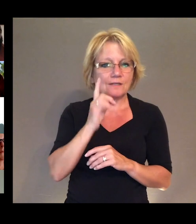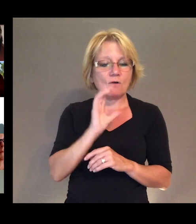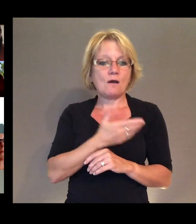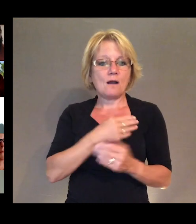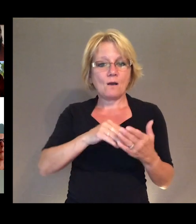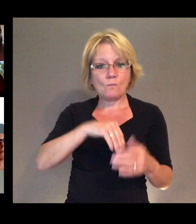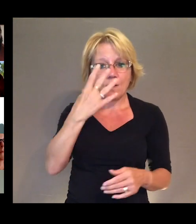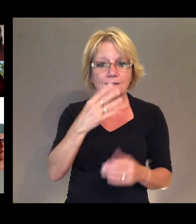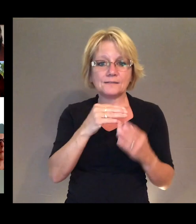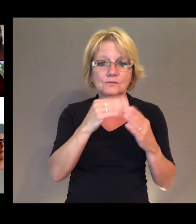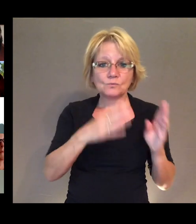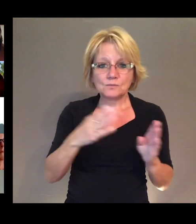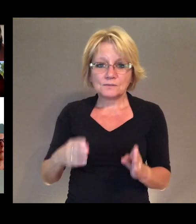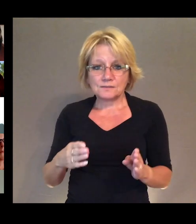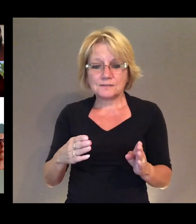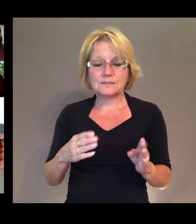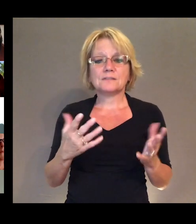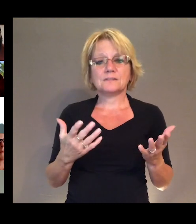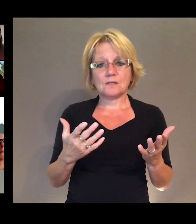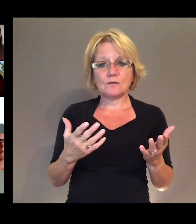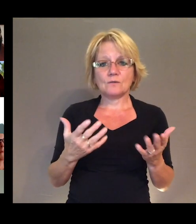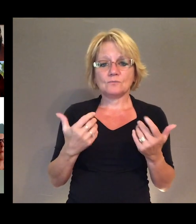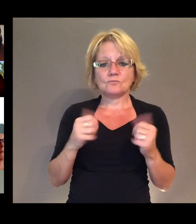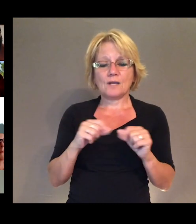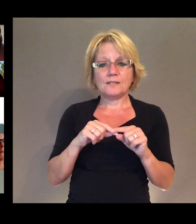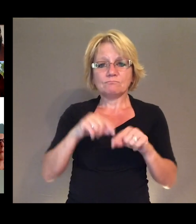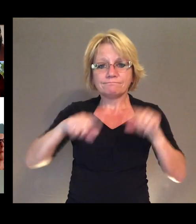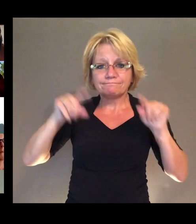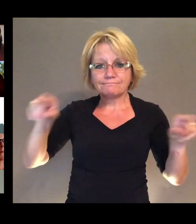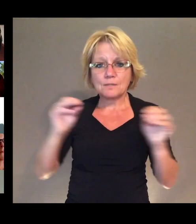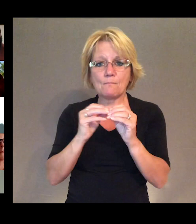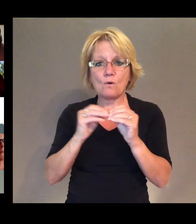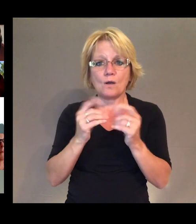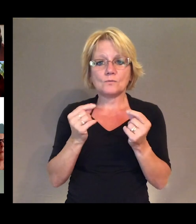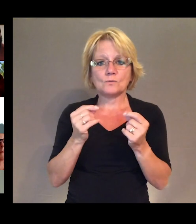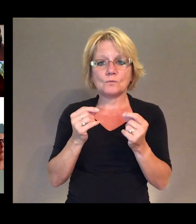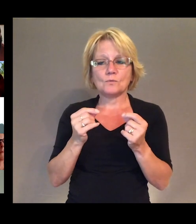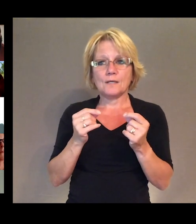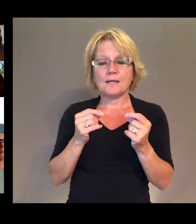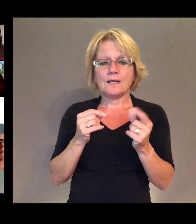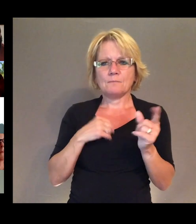And so to diversify that curriculum, I'm gonna borrow a line from somebody,